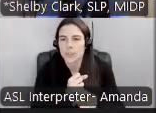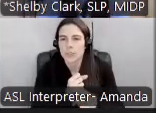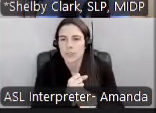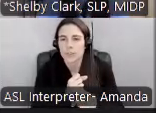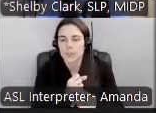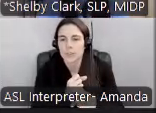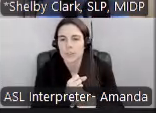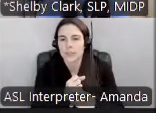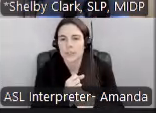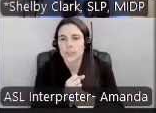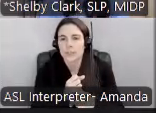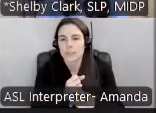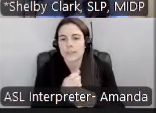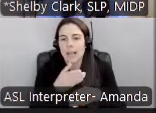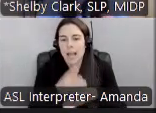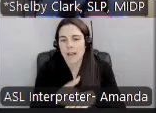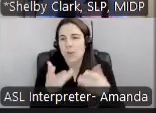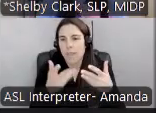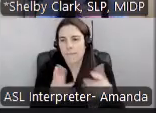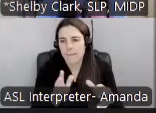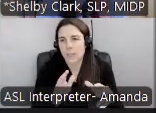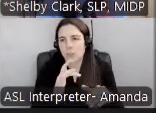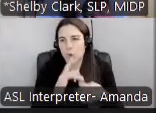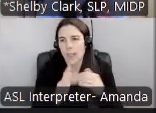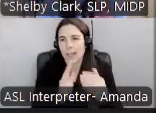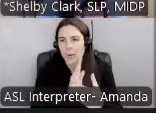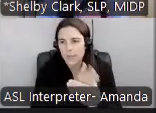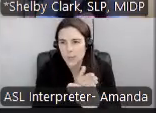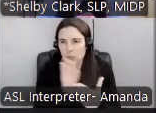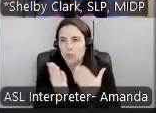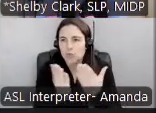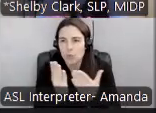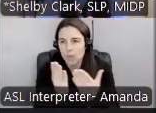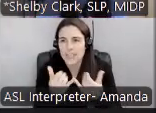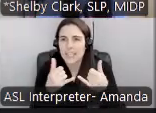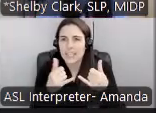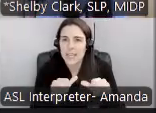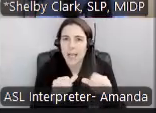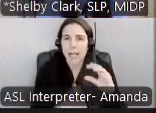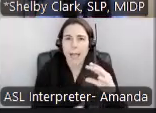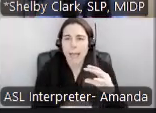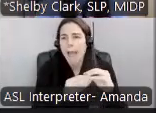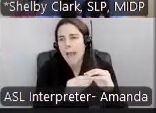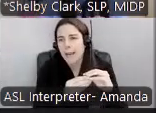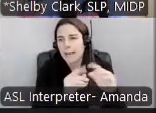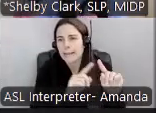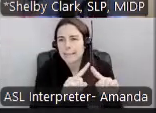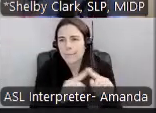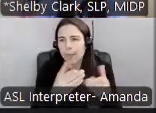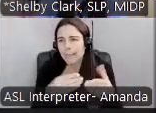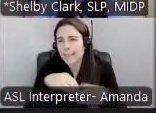early intervention services, they're still adding those fixtures and finishing details of the house into into their